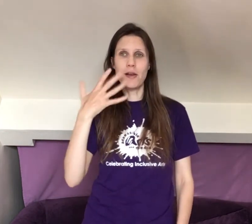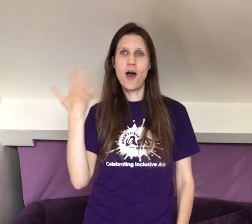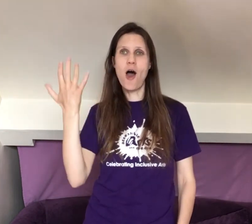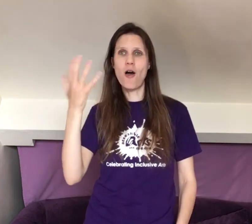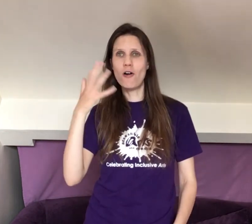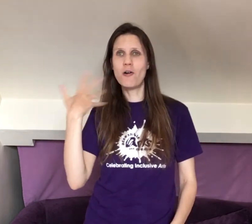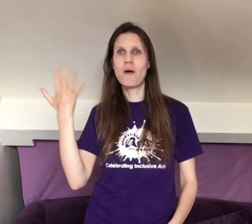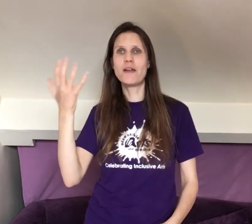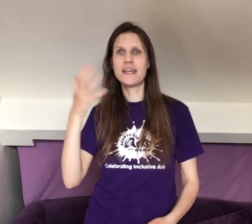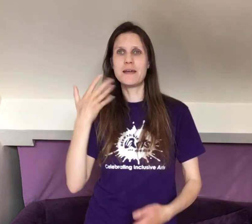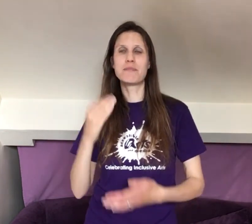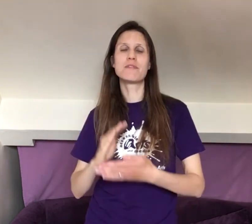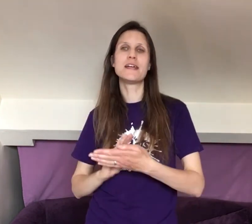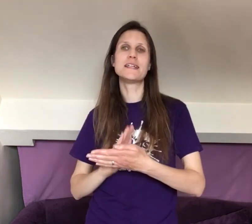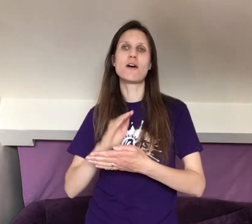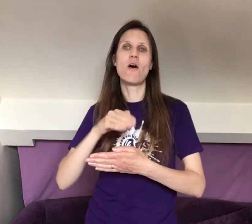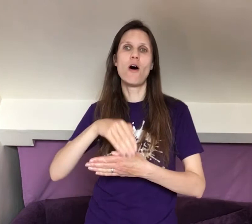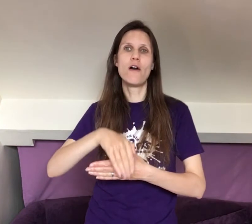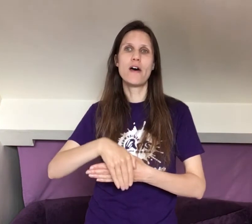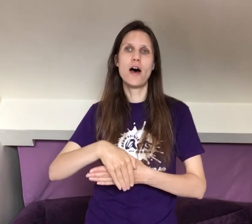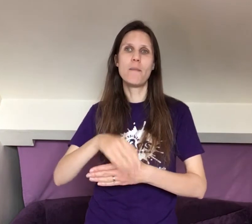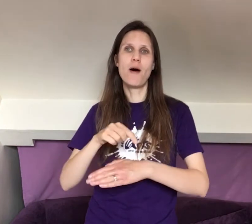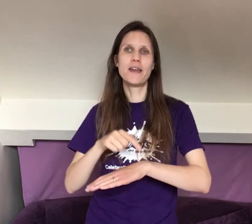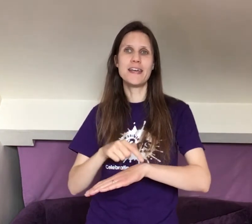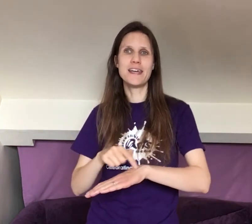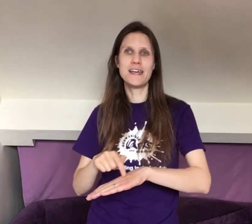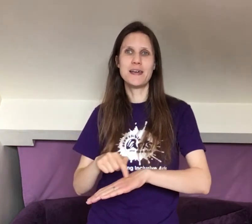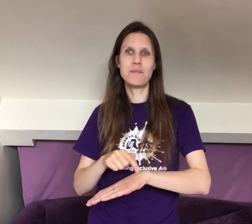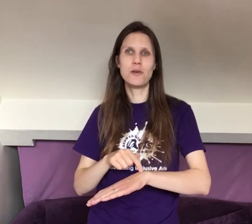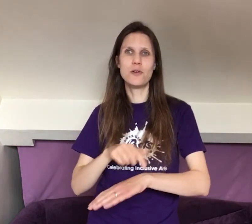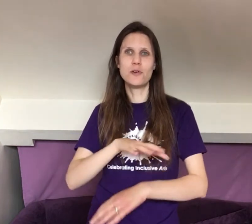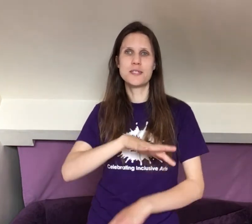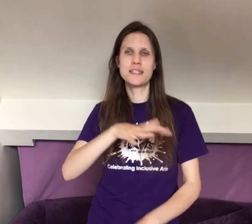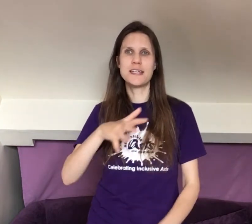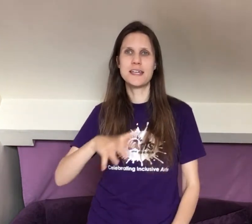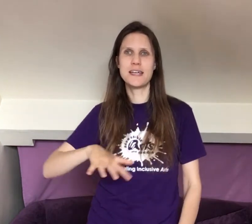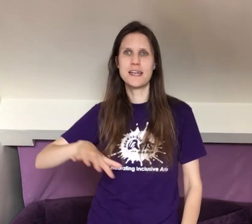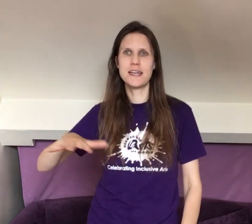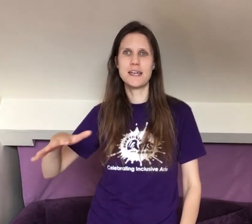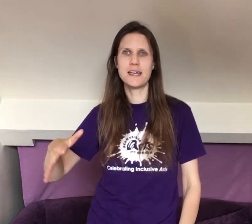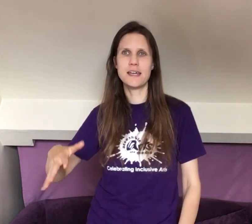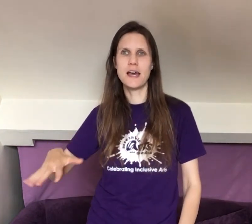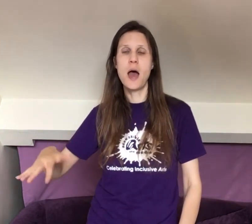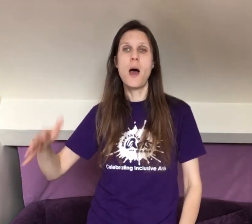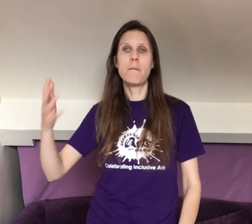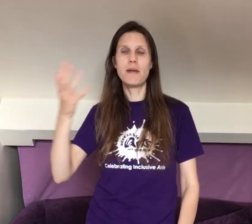blow bonny breeze o’er the bonny blue sea.